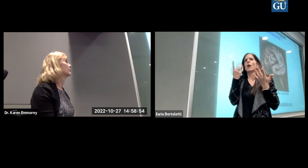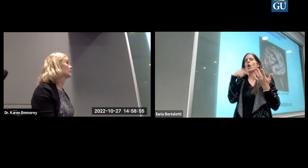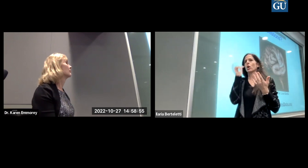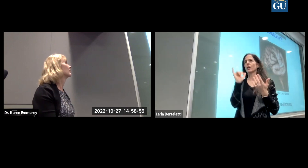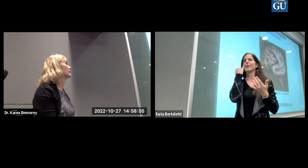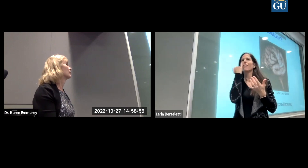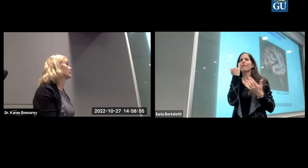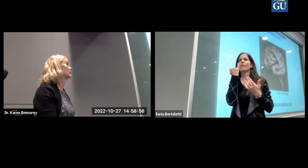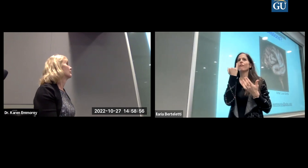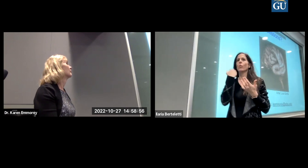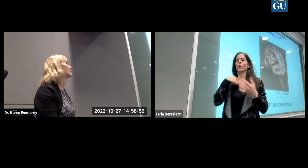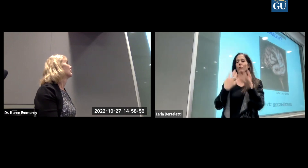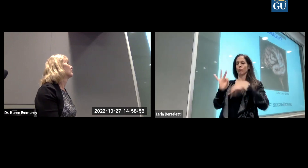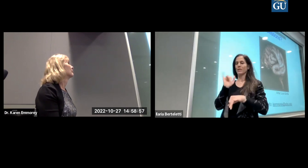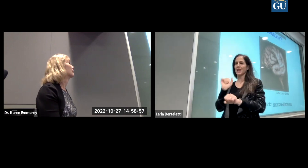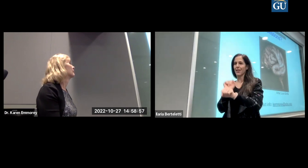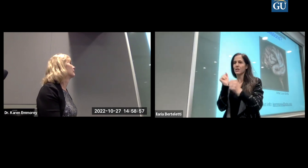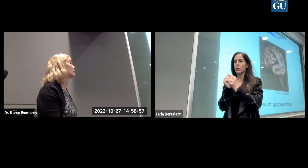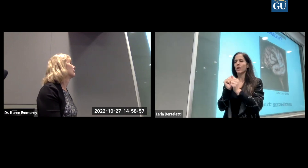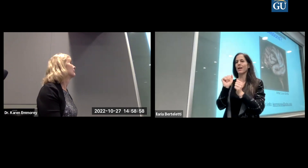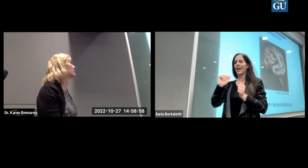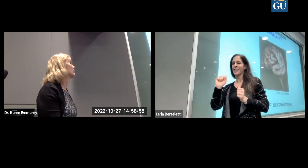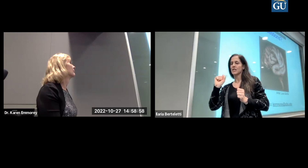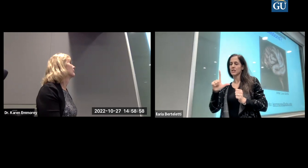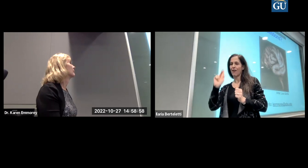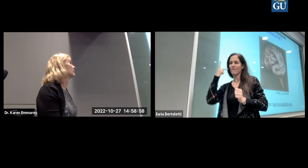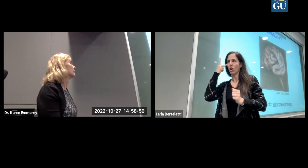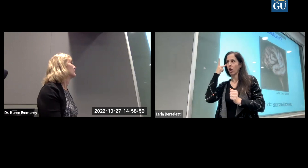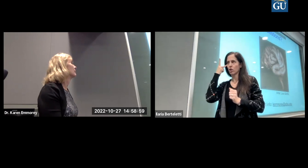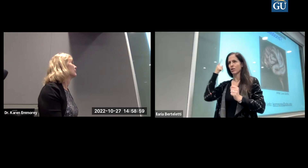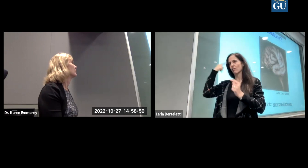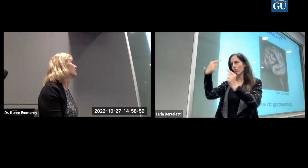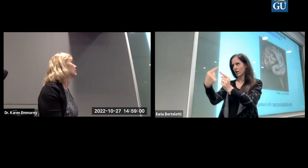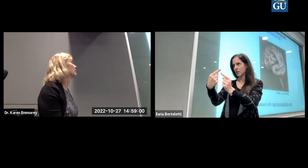and to see if you would have that same natural overlap or